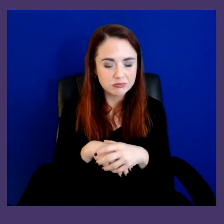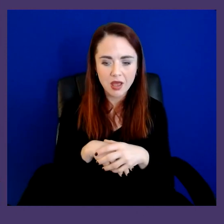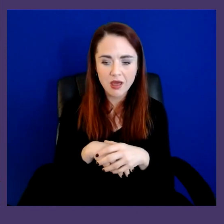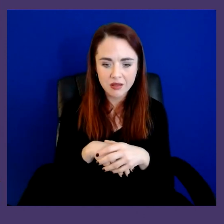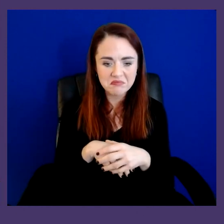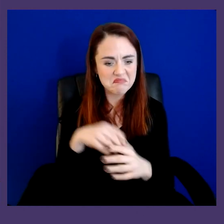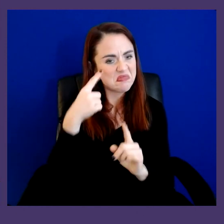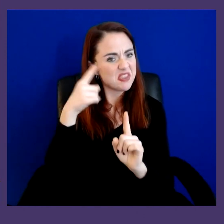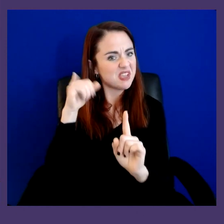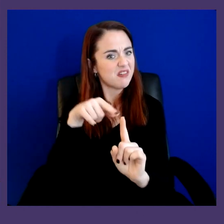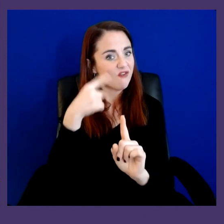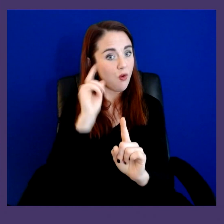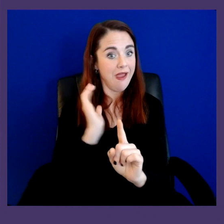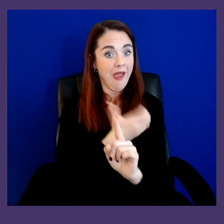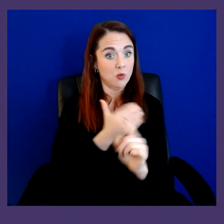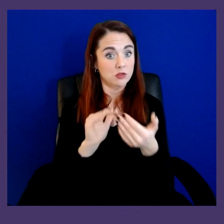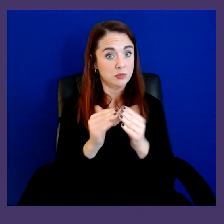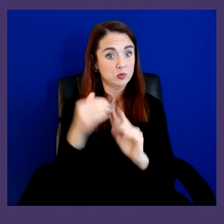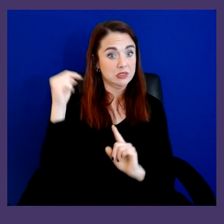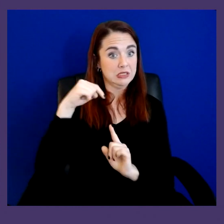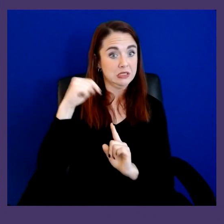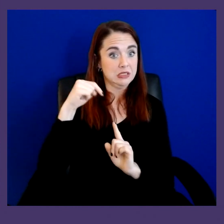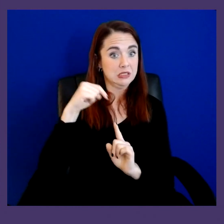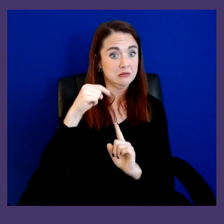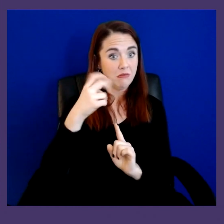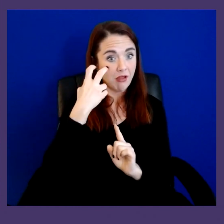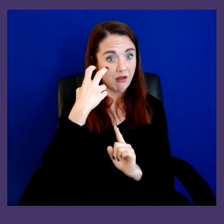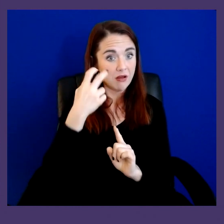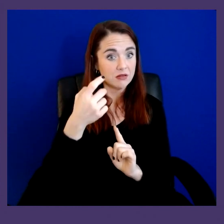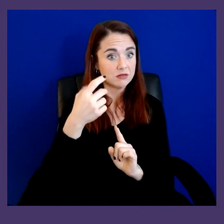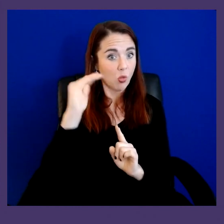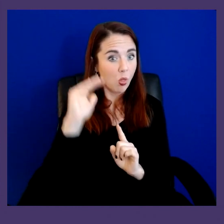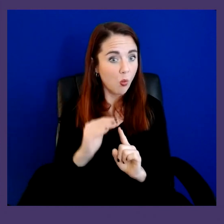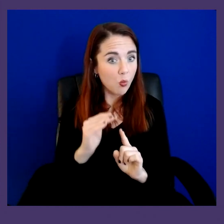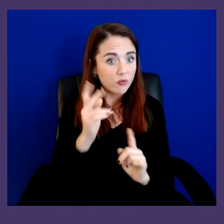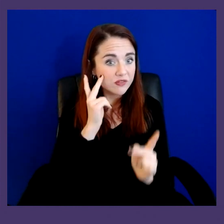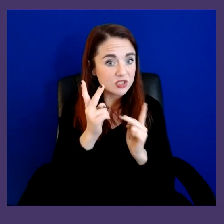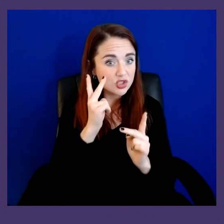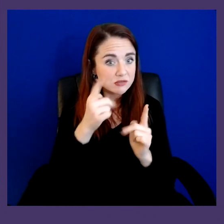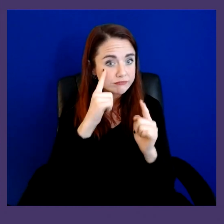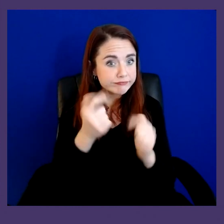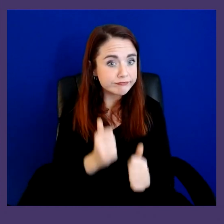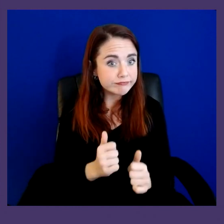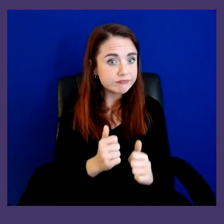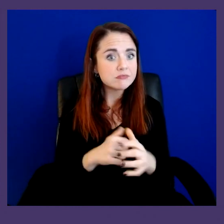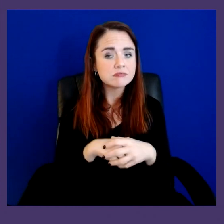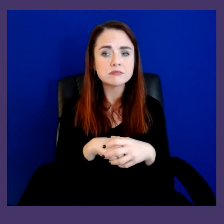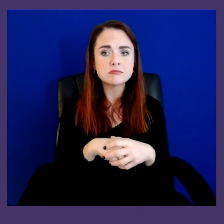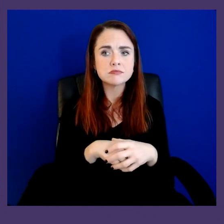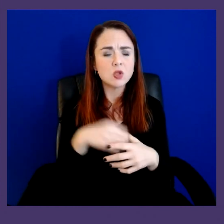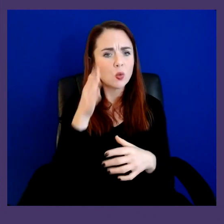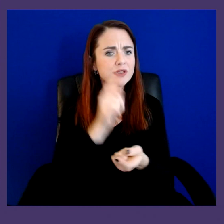our community who are blind and have low vision, it will change what it means to be blind.